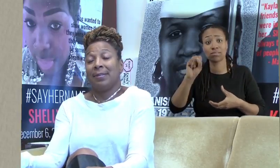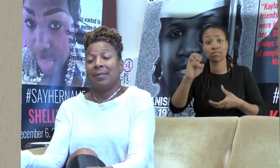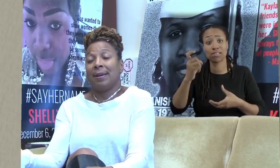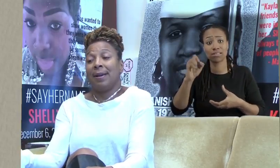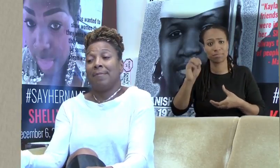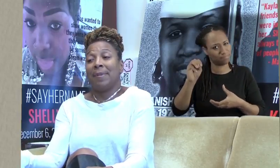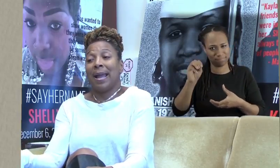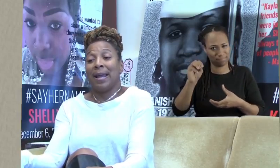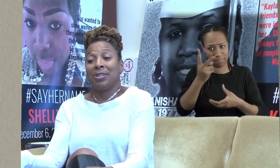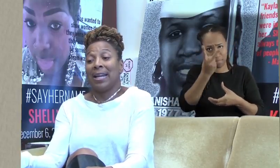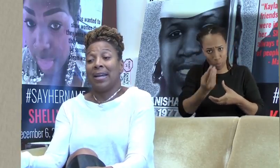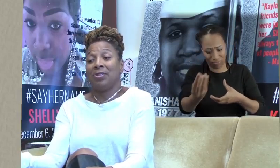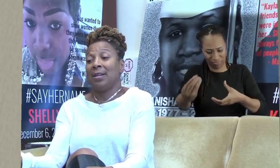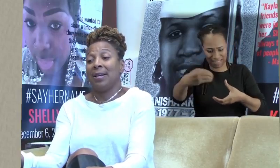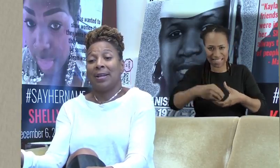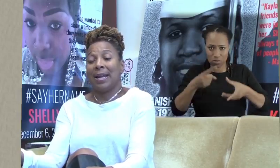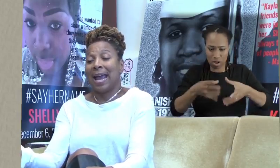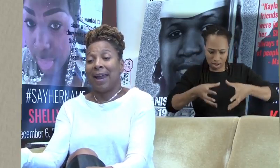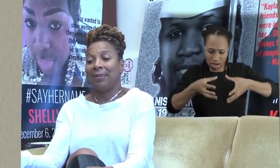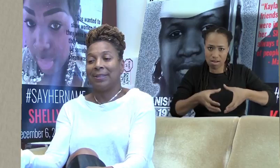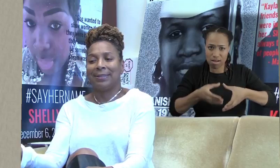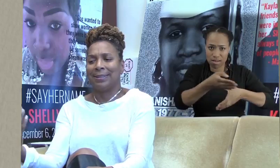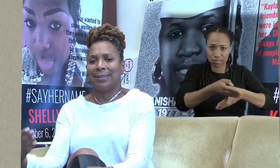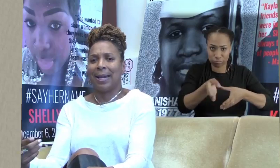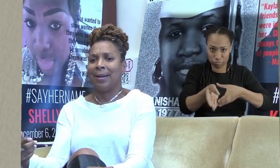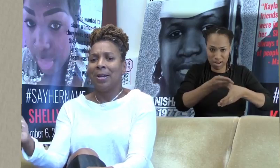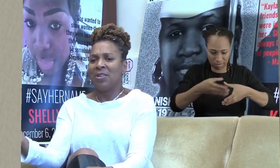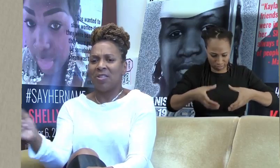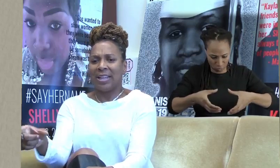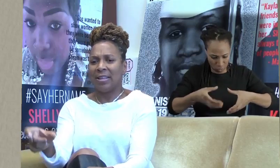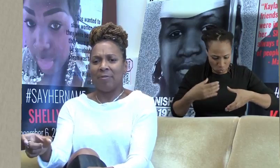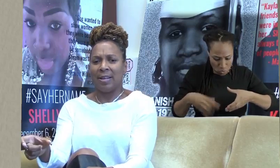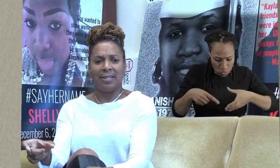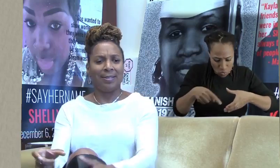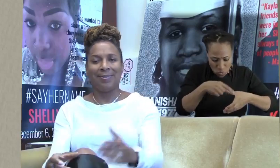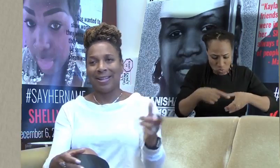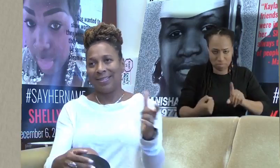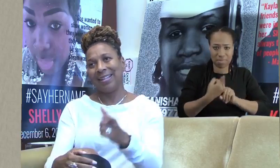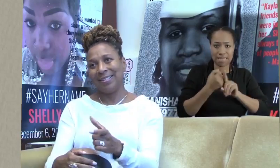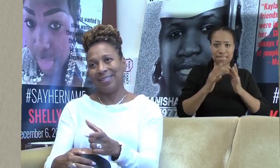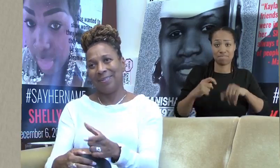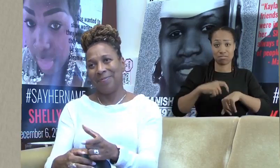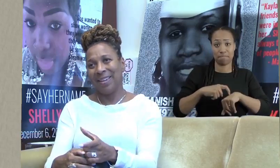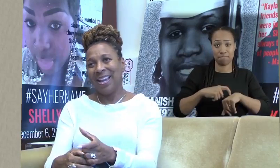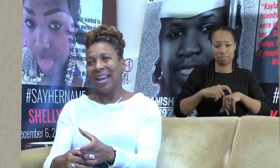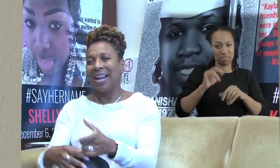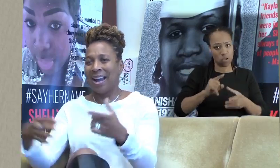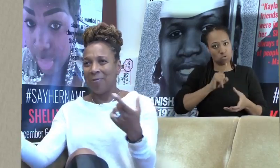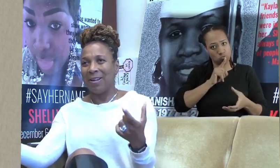getting hit by sexism, you’re getting hit simultaneously because of where you are.